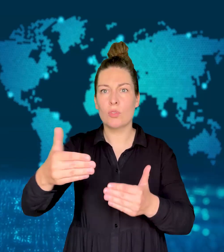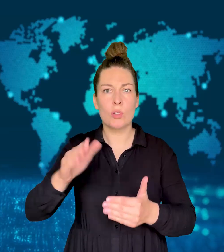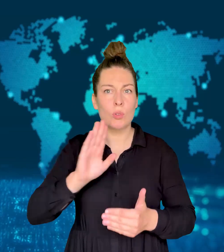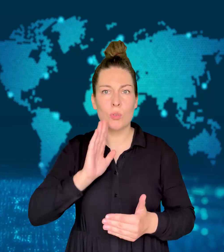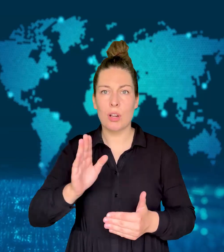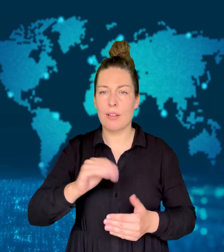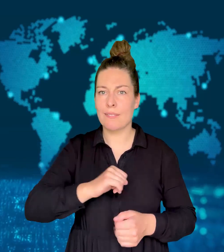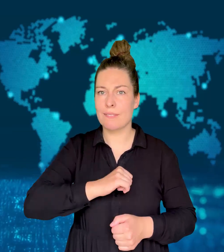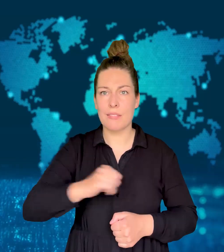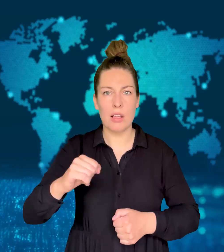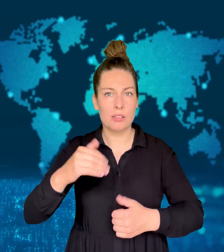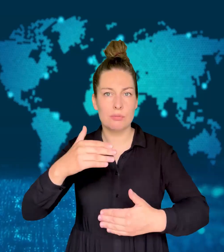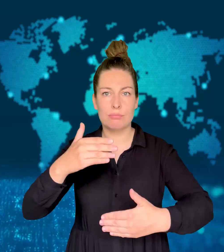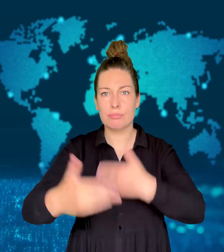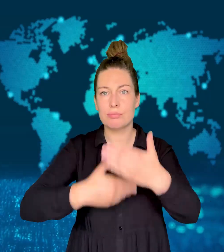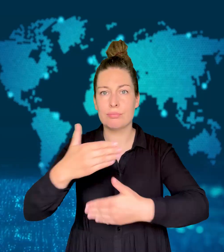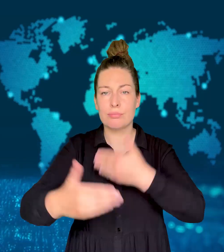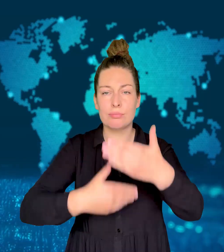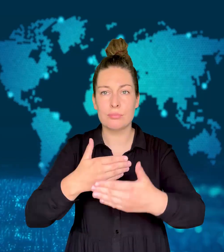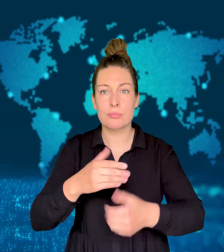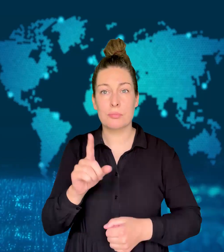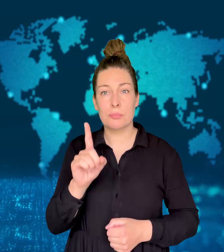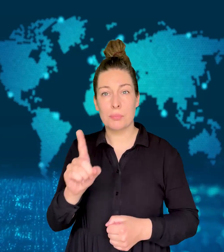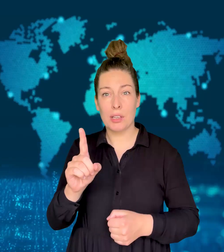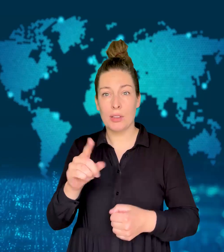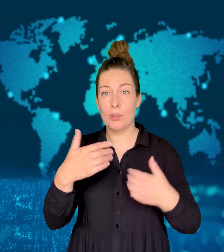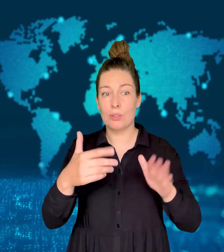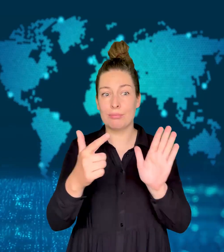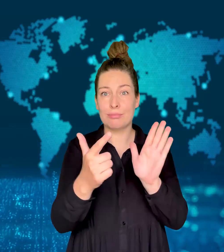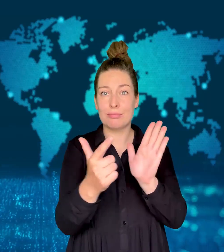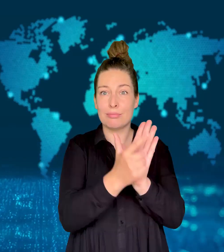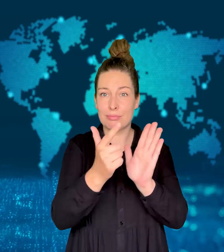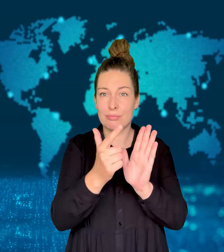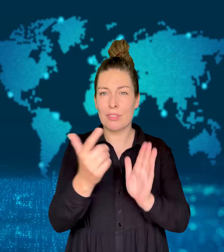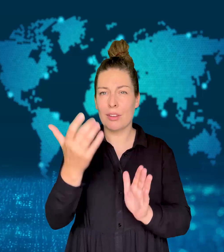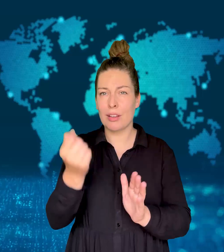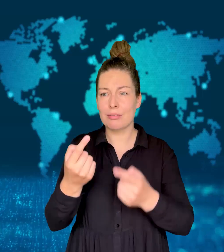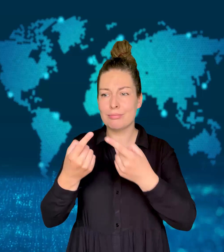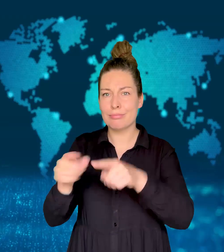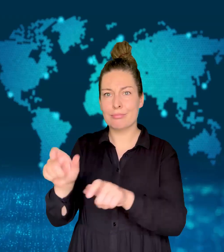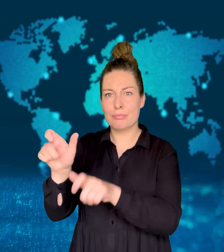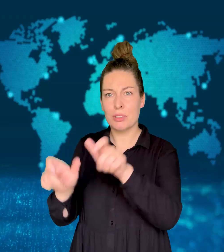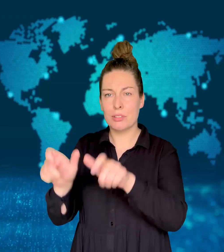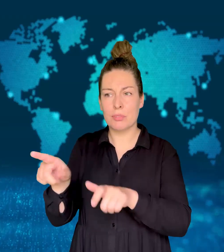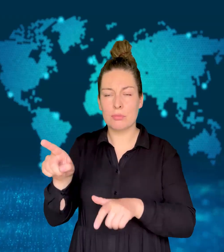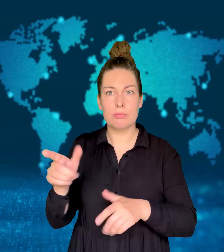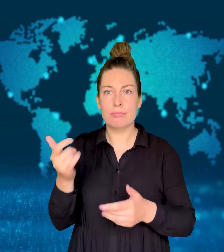It will be enforced immediately.